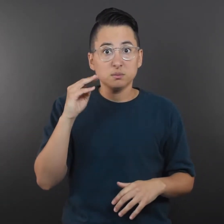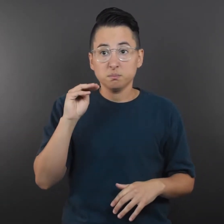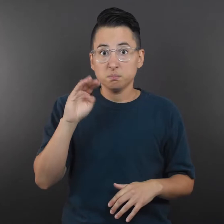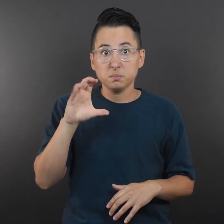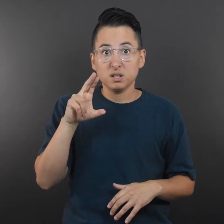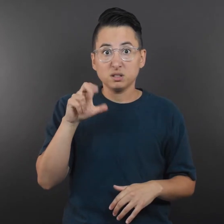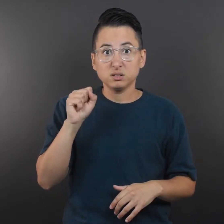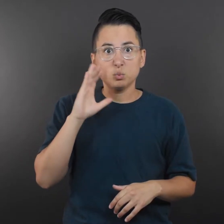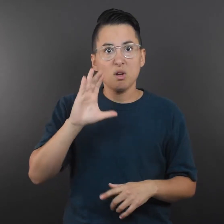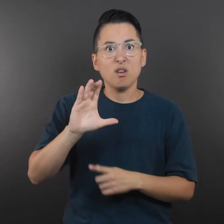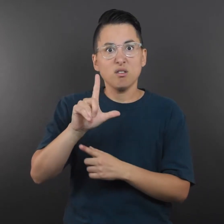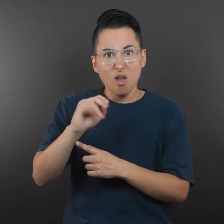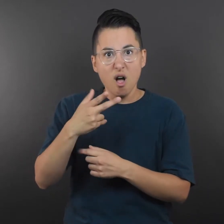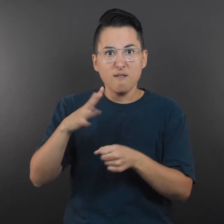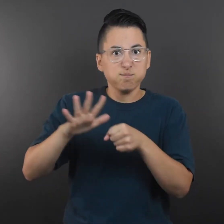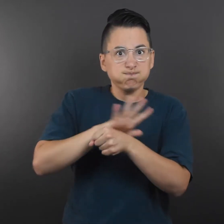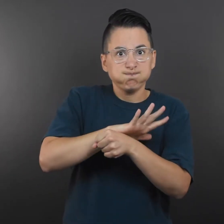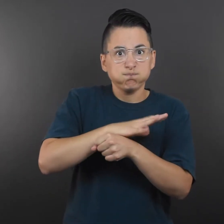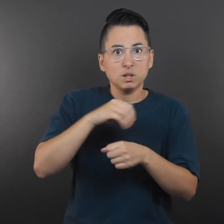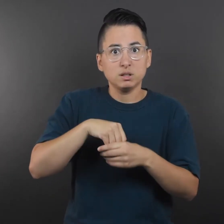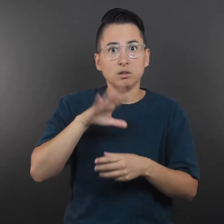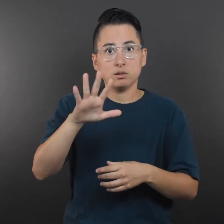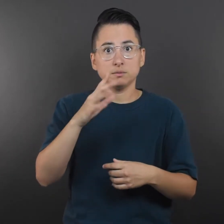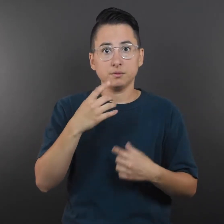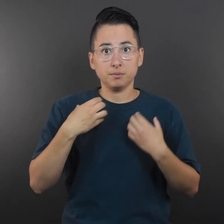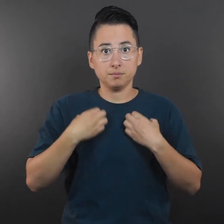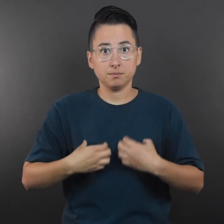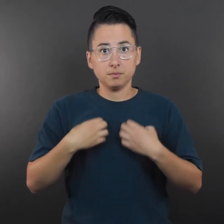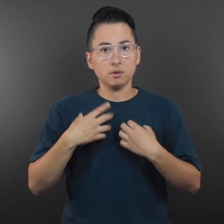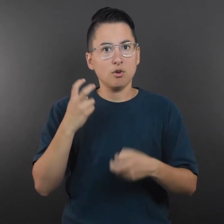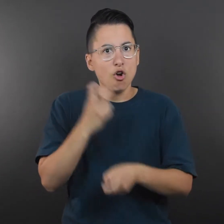and thick mucus clogs the tiny airways making it difficult to breathe.